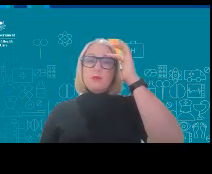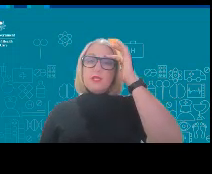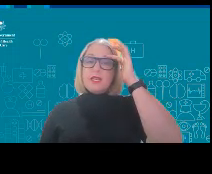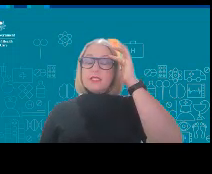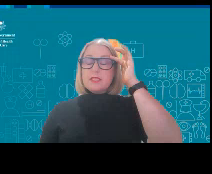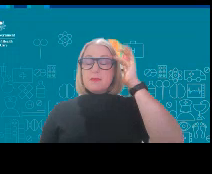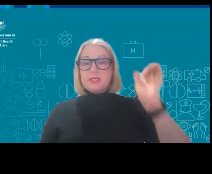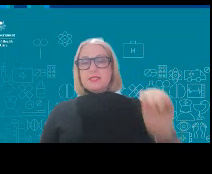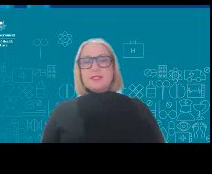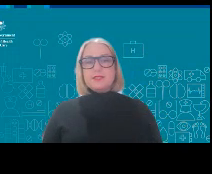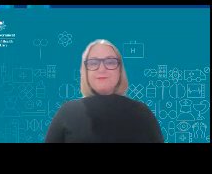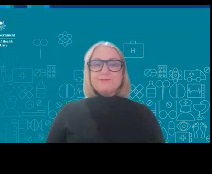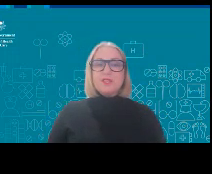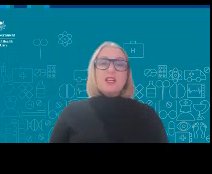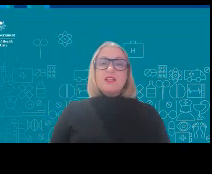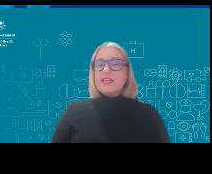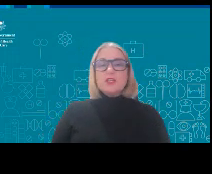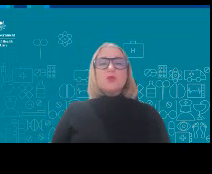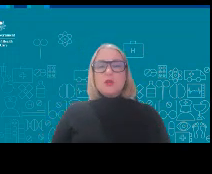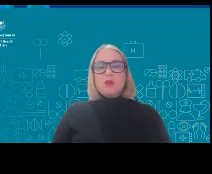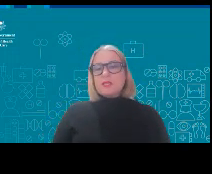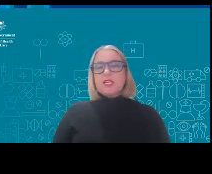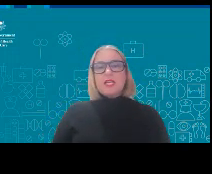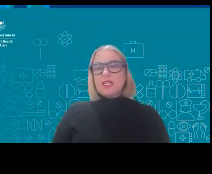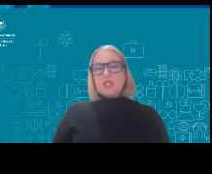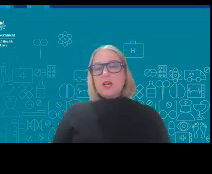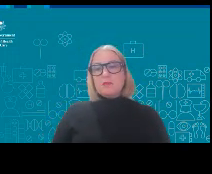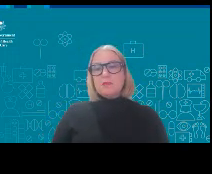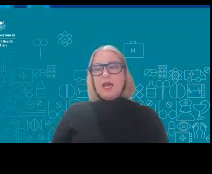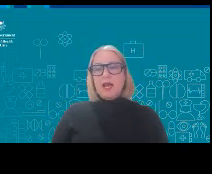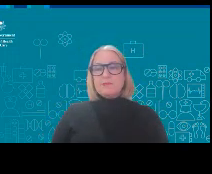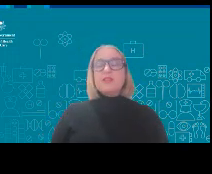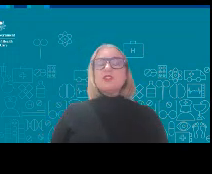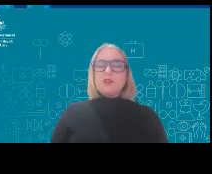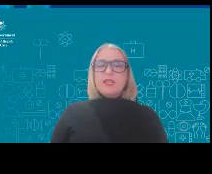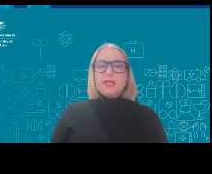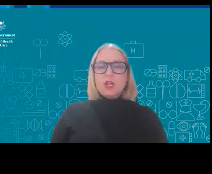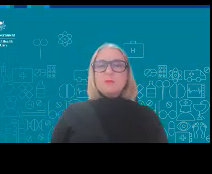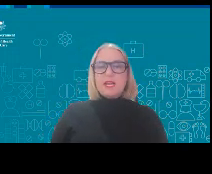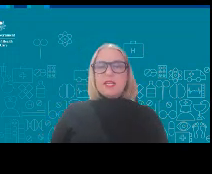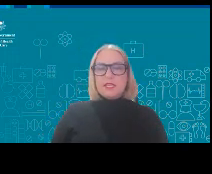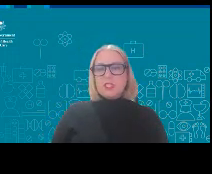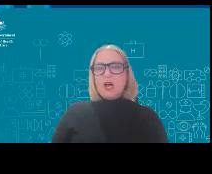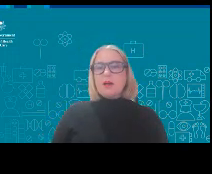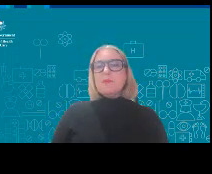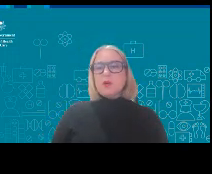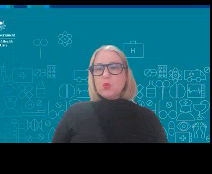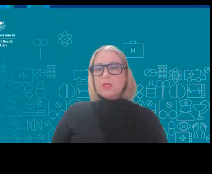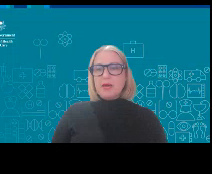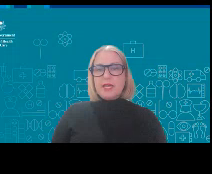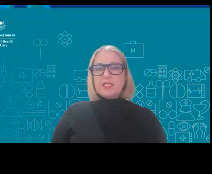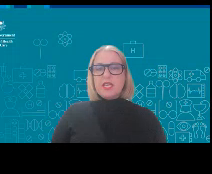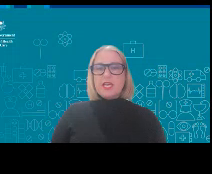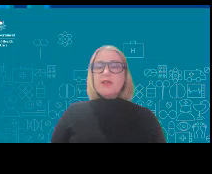when the Act commences. They can opt out at any time by calling My Aged Care